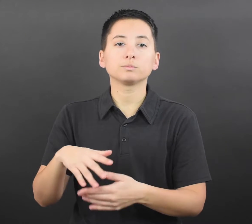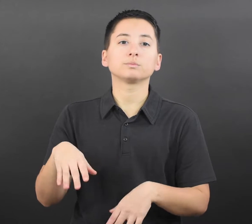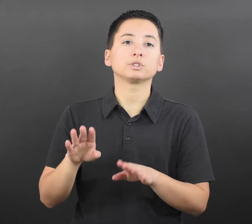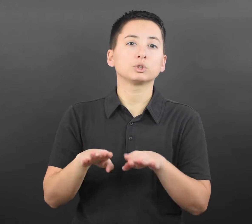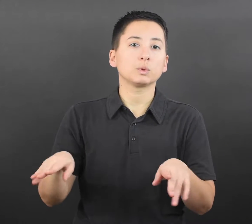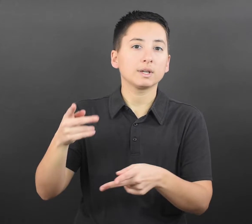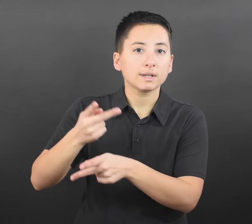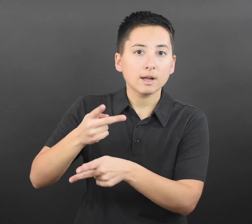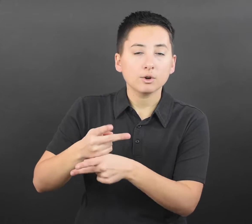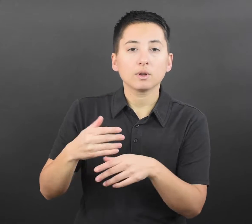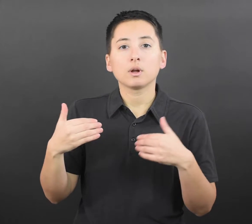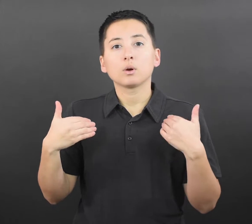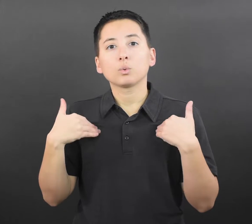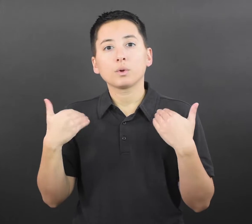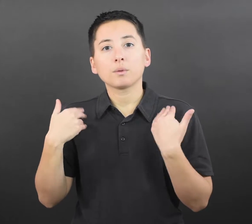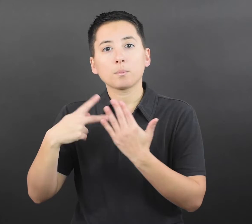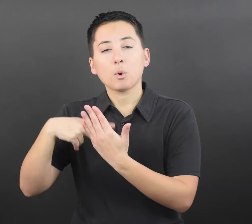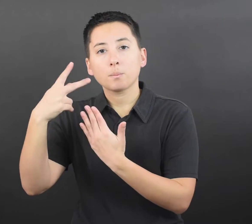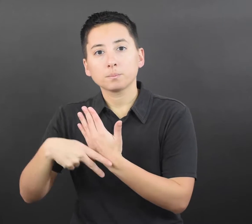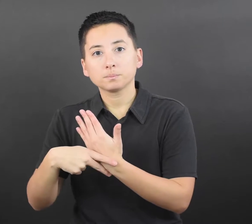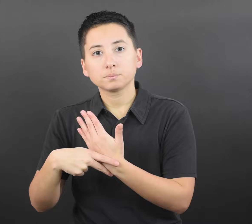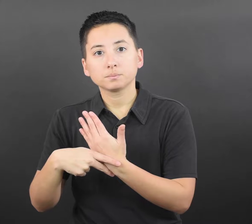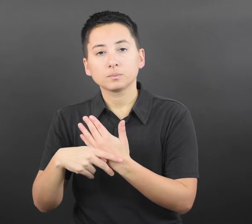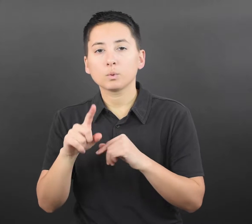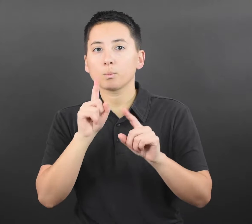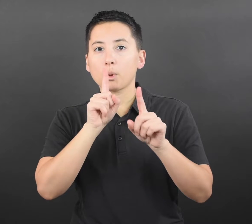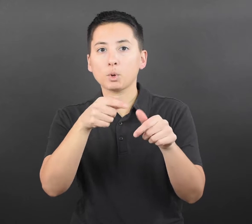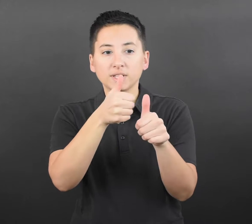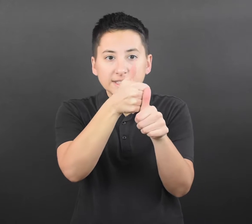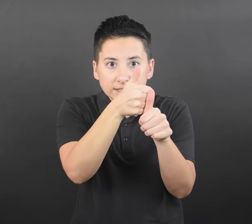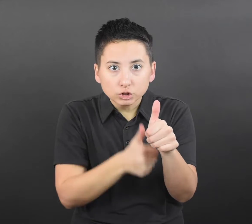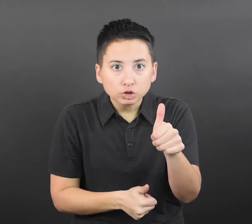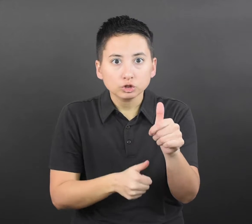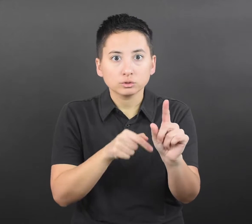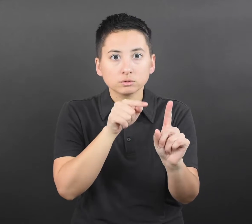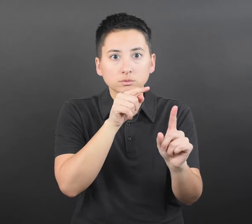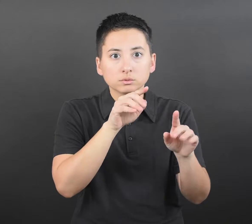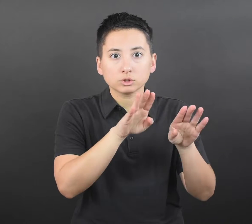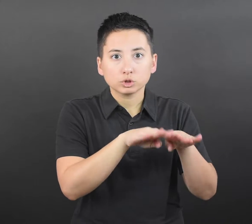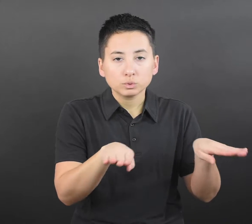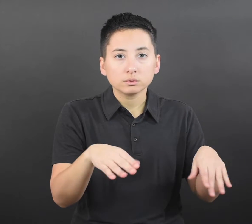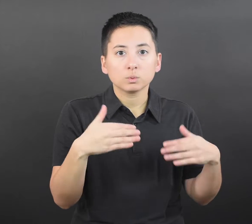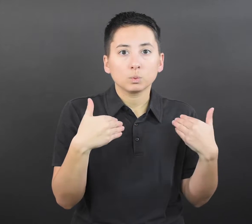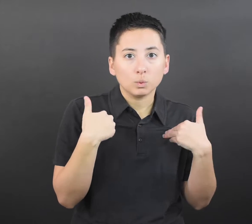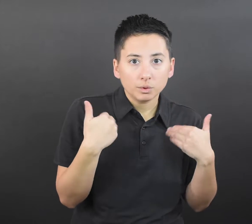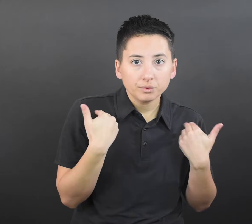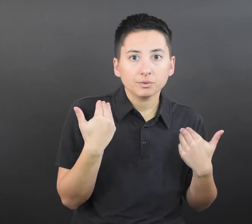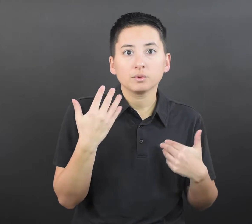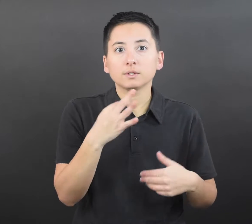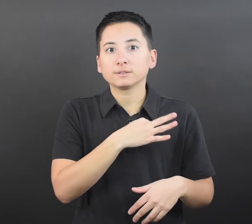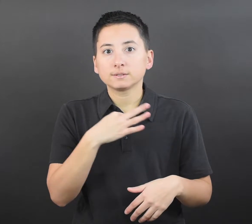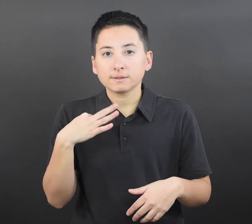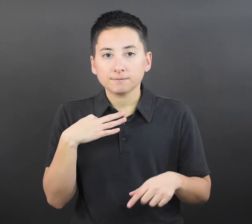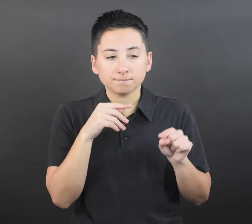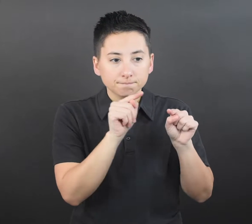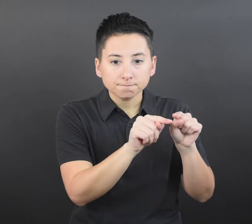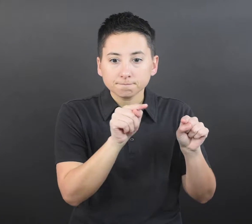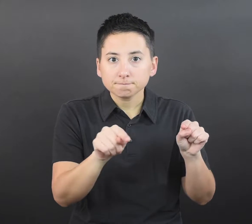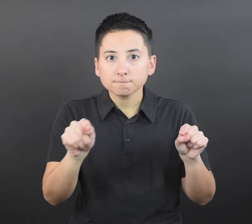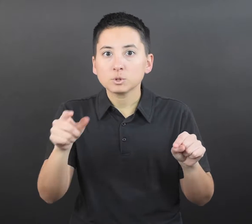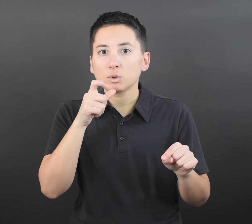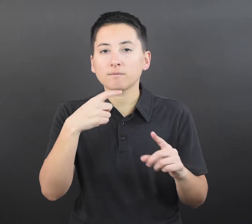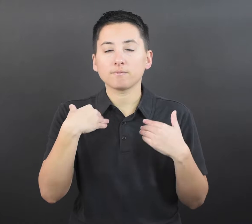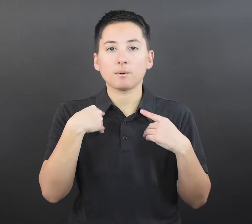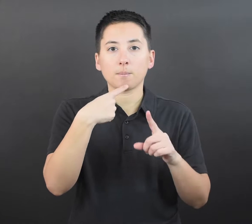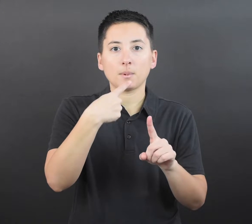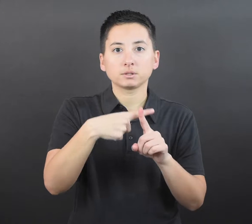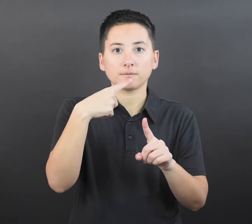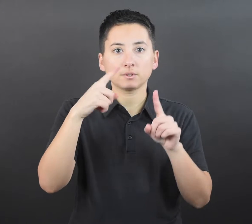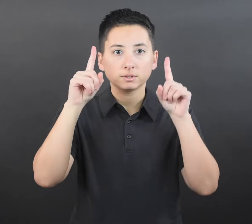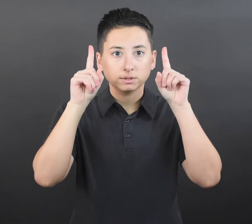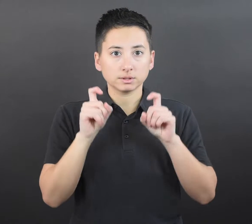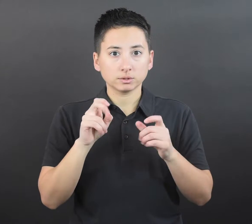or camp must report cases of COVID-19 to MDH. Use the COVID-19 Case Report Form for K-12